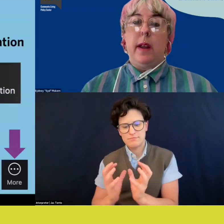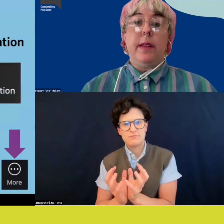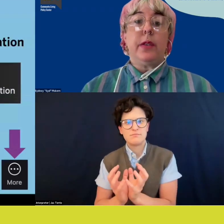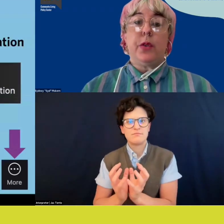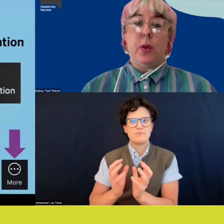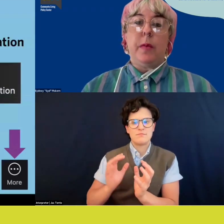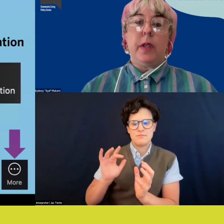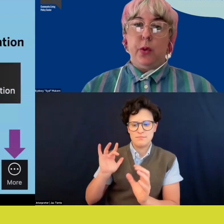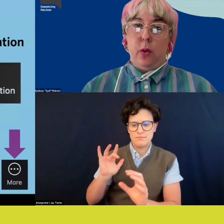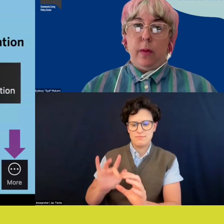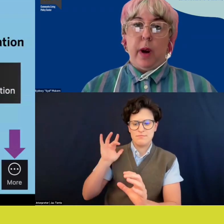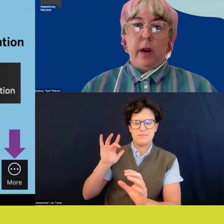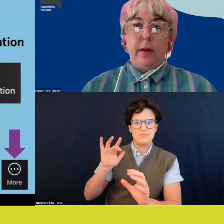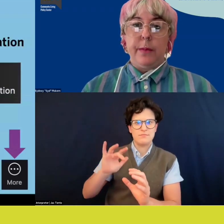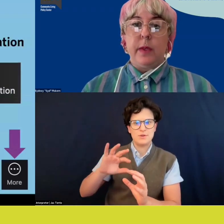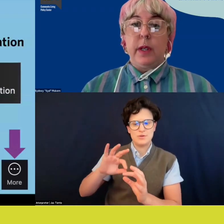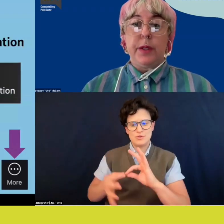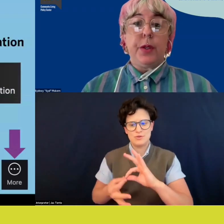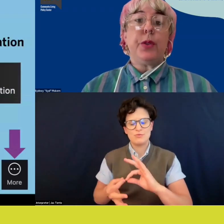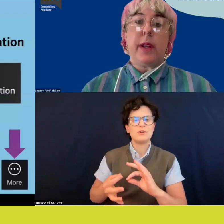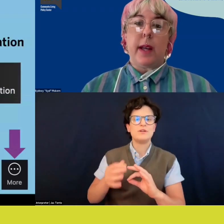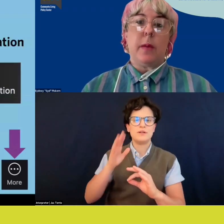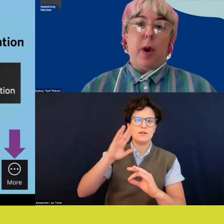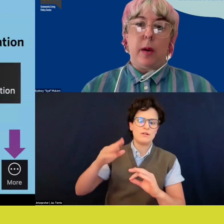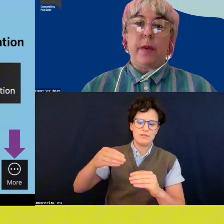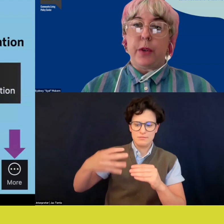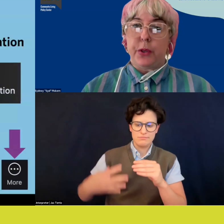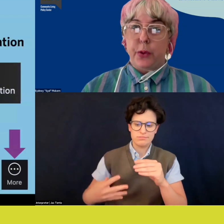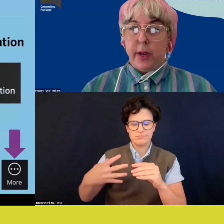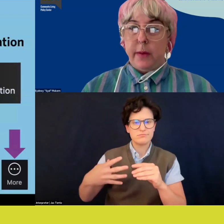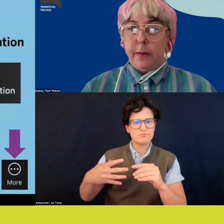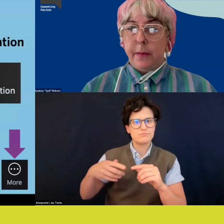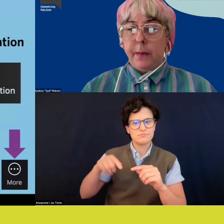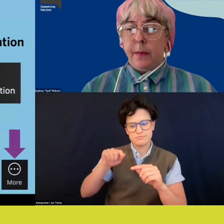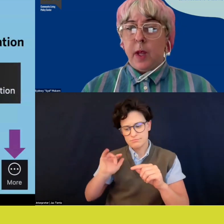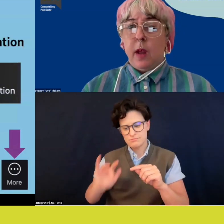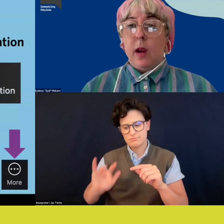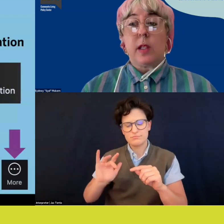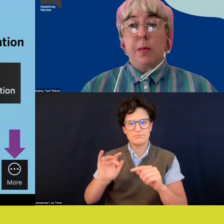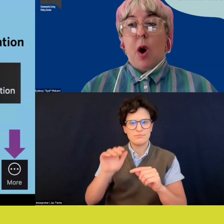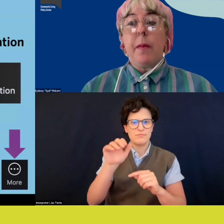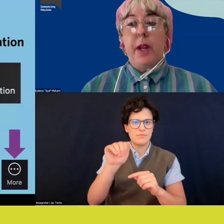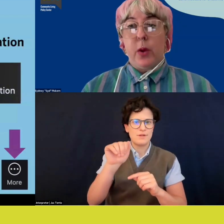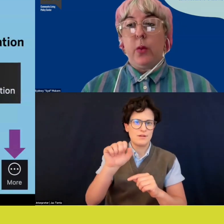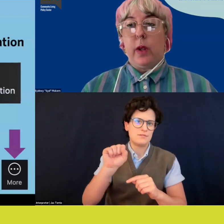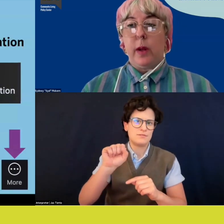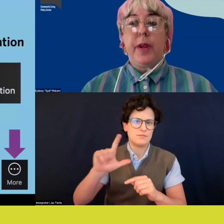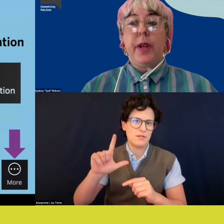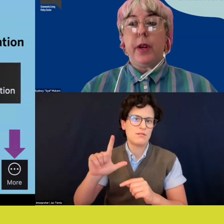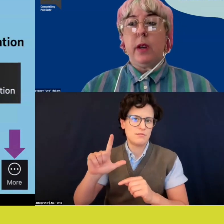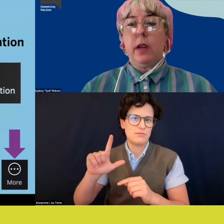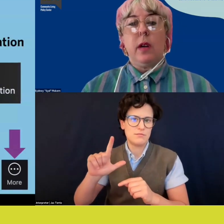in the zoom toolbar. It's usually at the bottom of your screen. A small menu will appear.